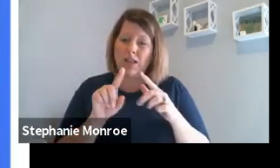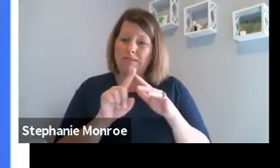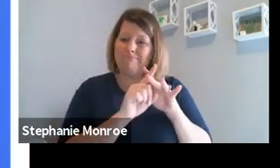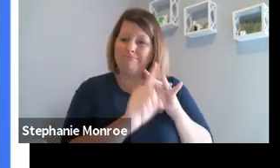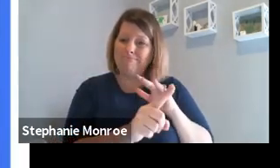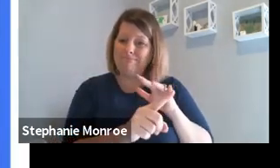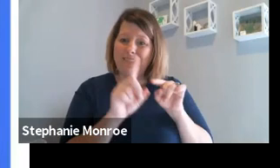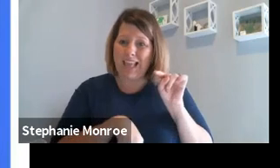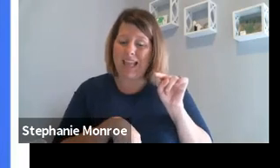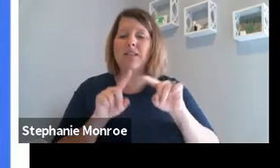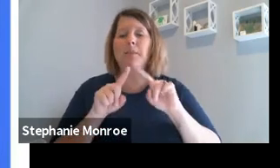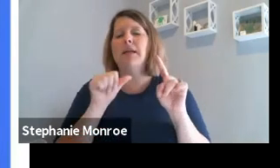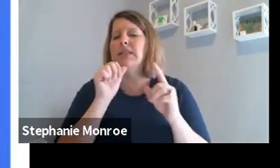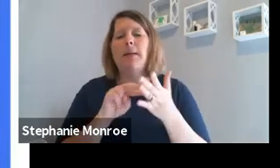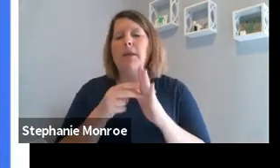that we have not affected their life positively.